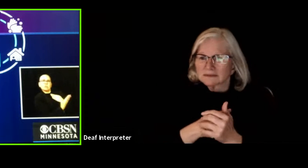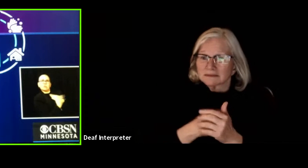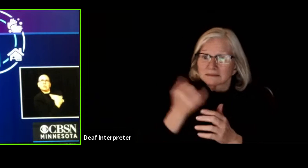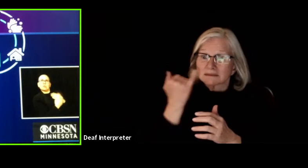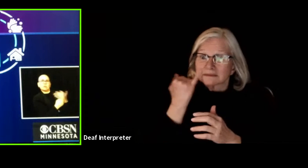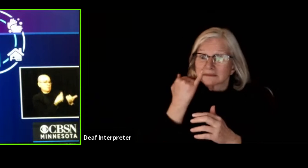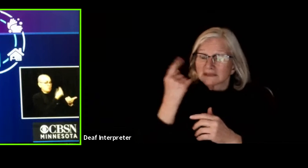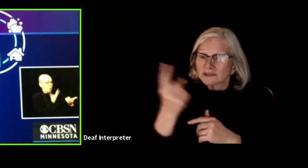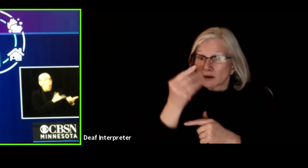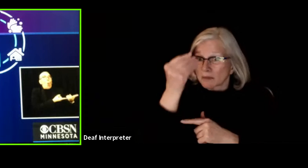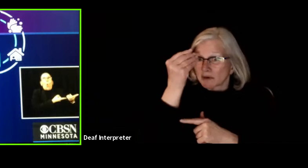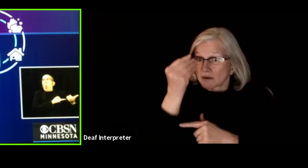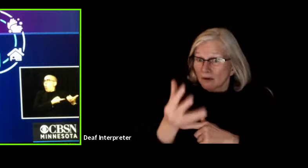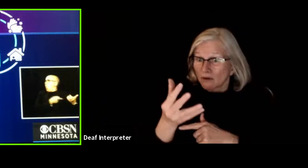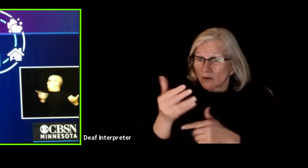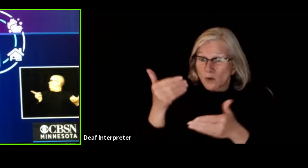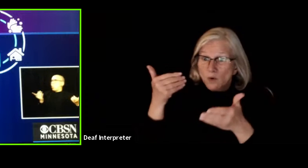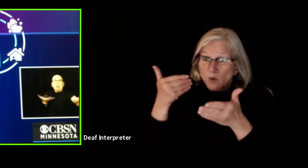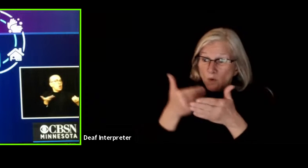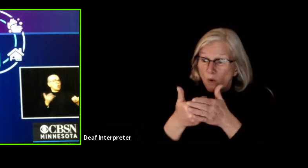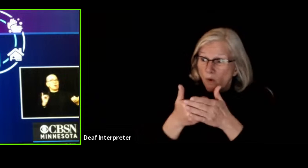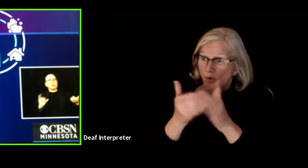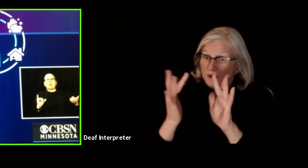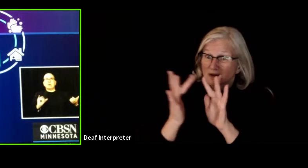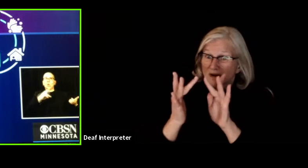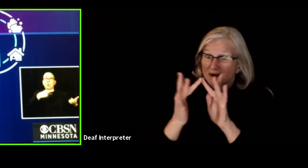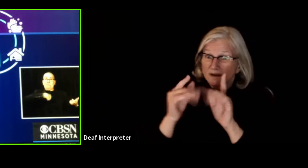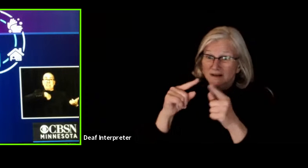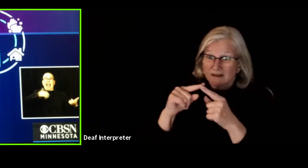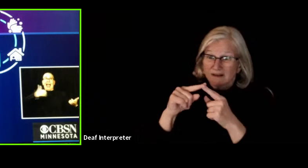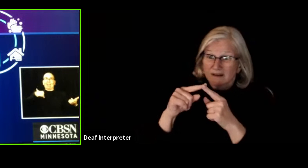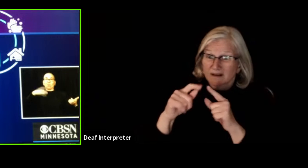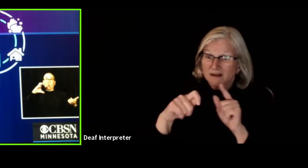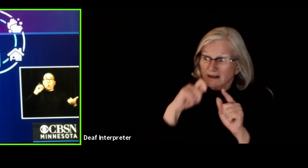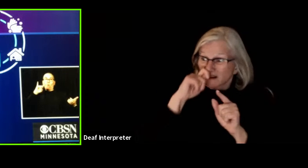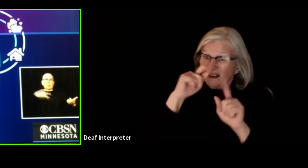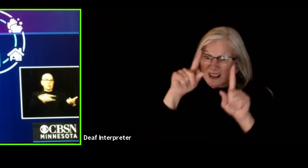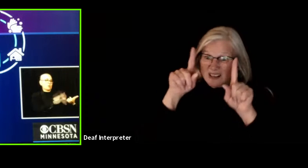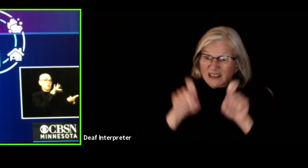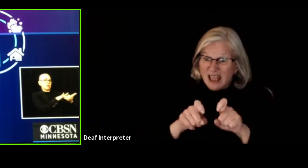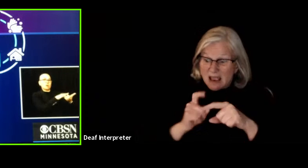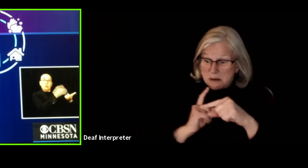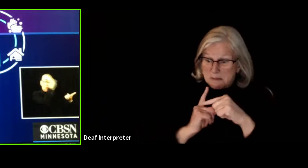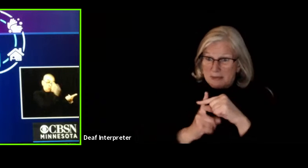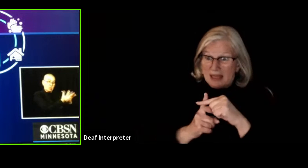FREE WILL PUT THAT CODE INTO YOUR PHONE AND IT WILL TRANSMIT A SIGNAL TO EVERYONE VIA BLUE